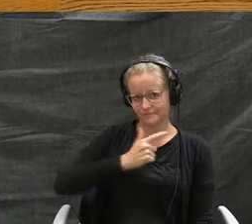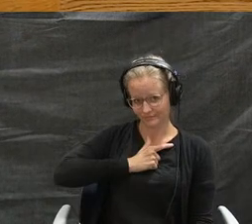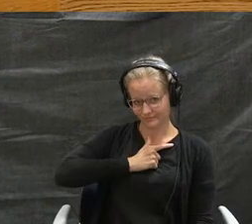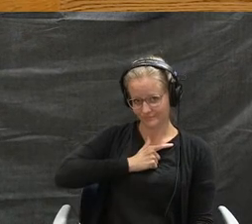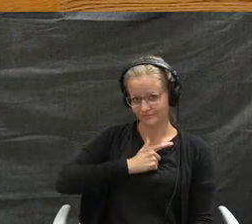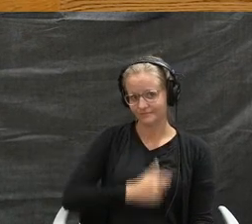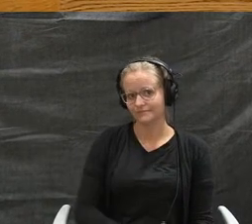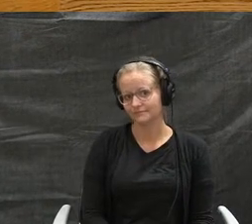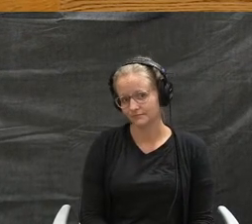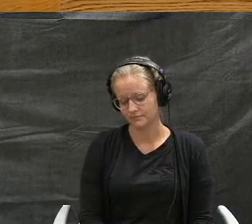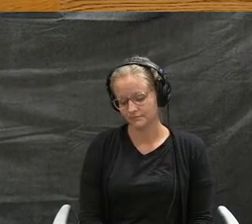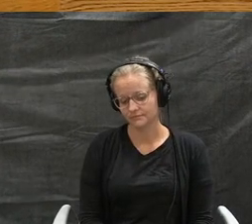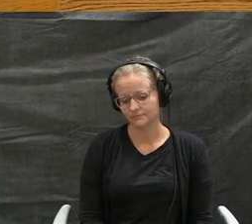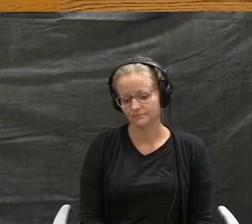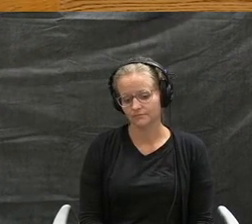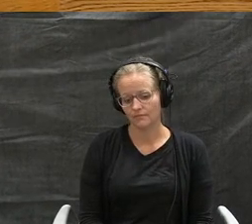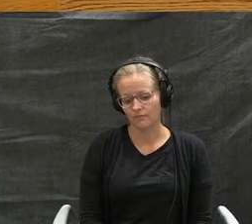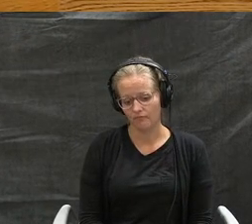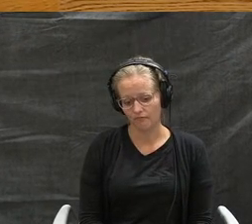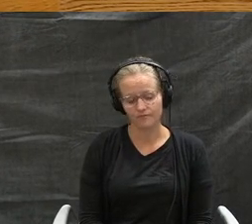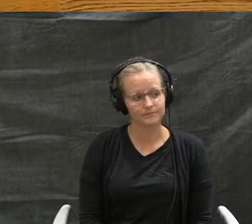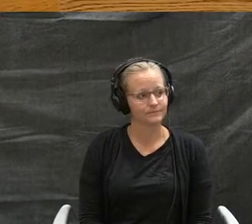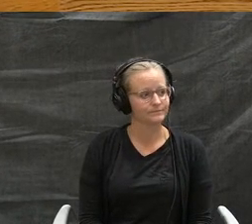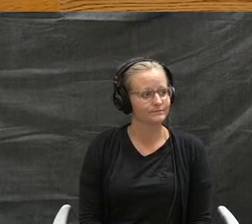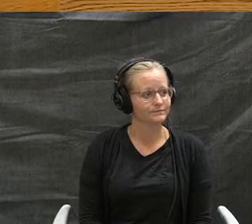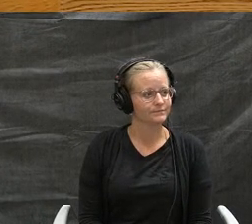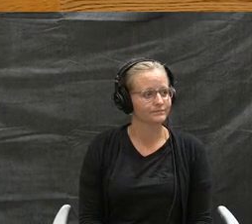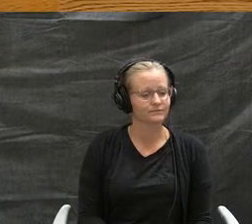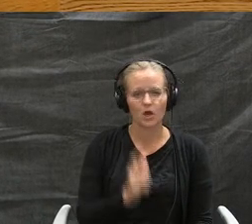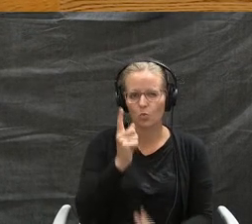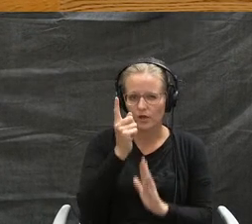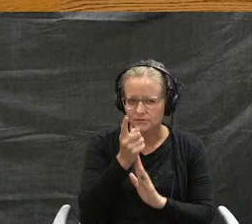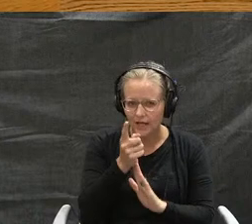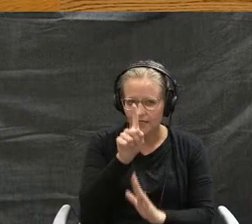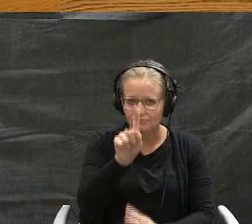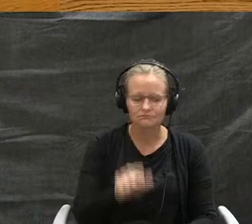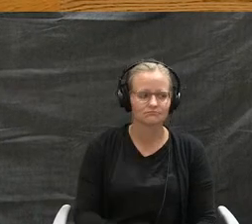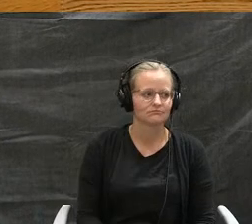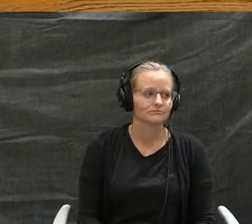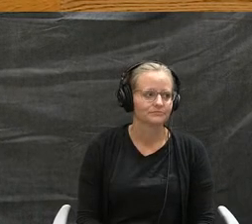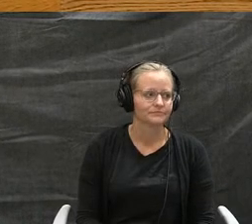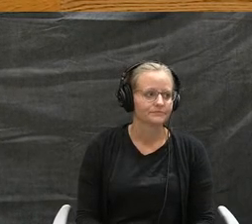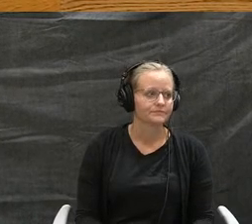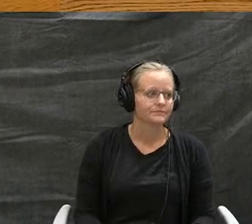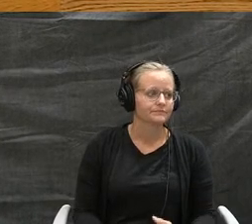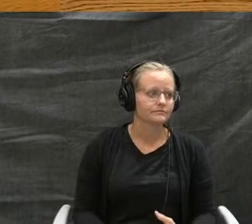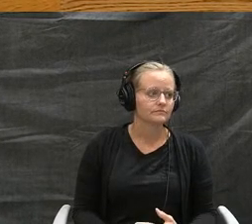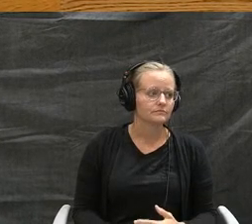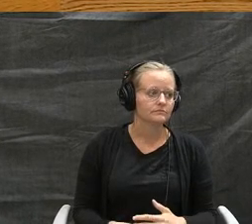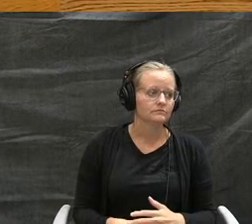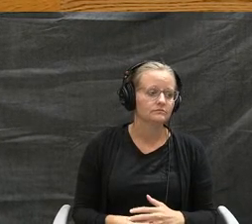Give me 1 second. Alright, so every summer the school board gets together and